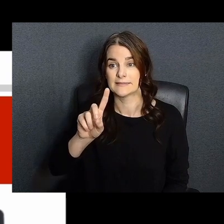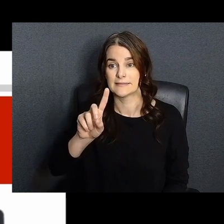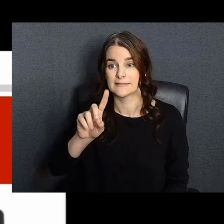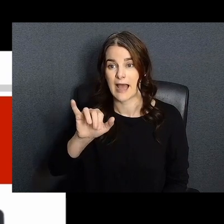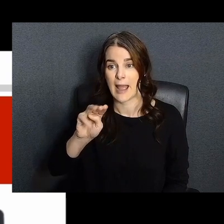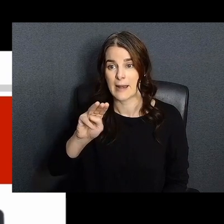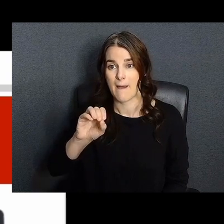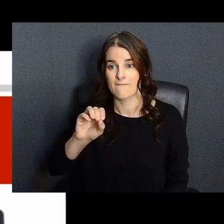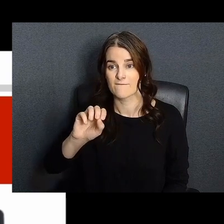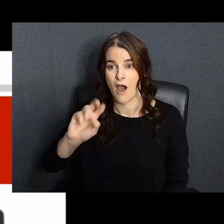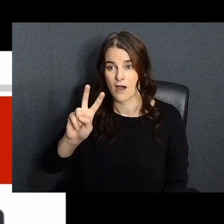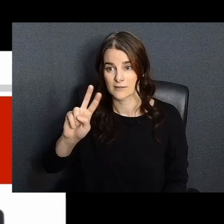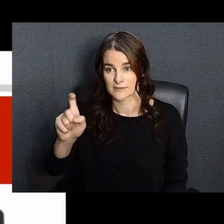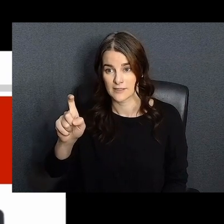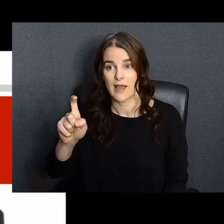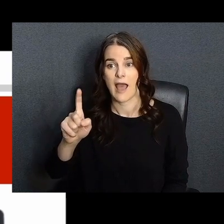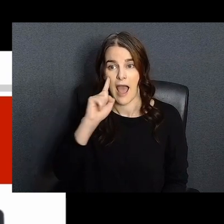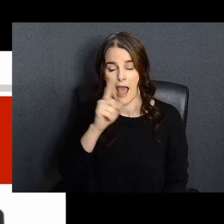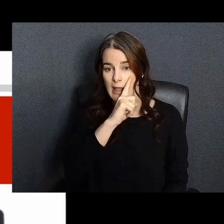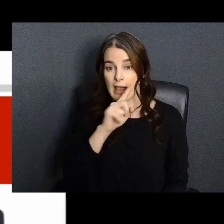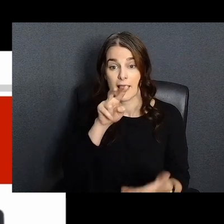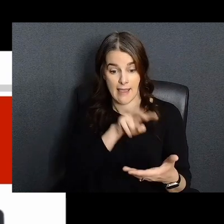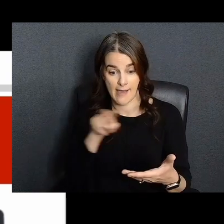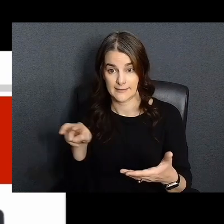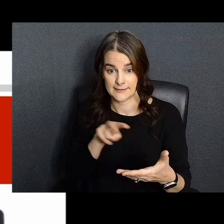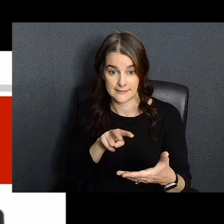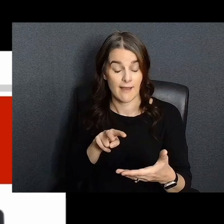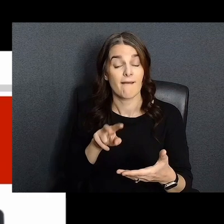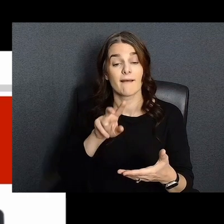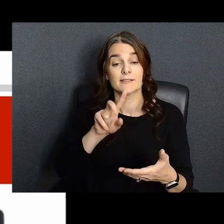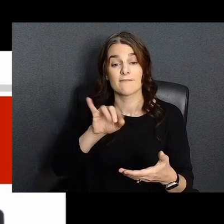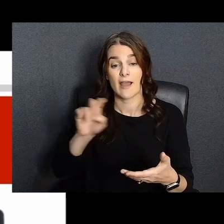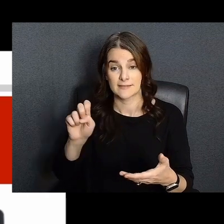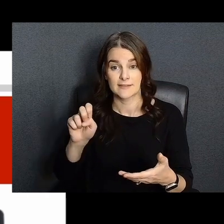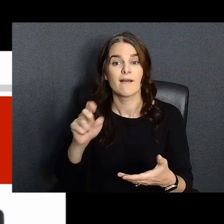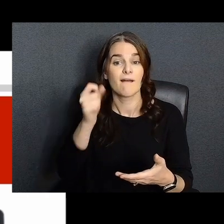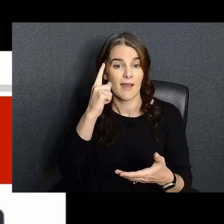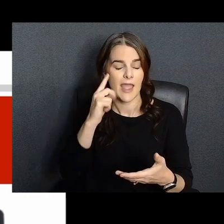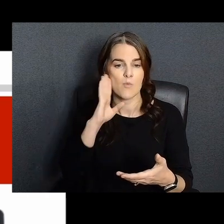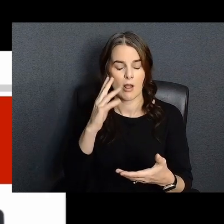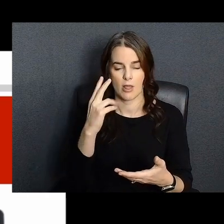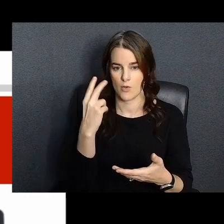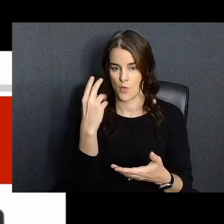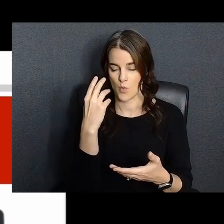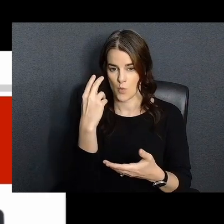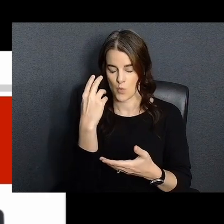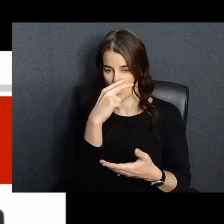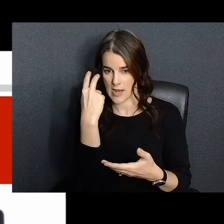So this is a computer system that basically reads somebody's eye movements. It has a camera built in to do that.